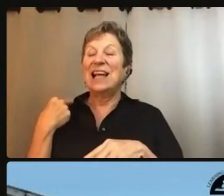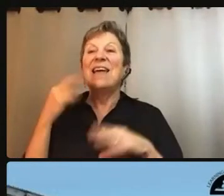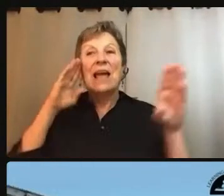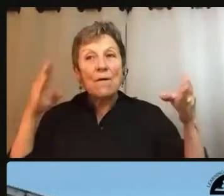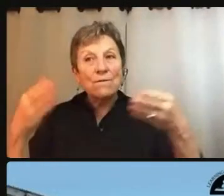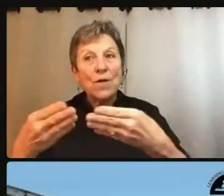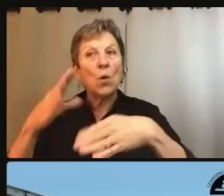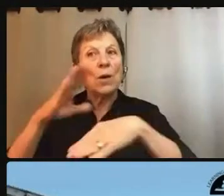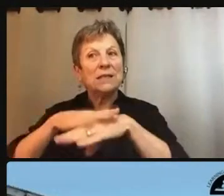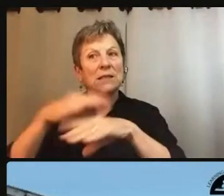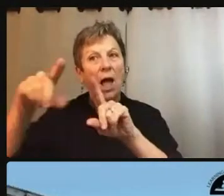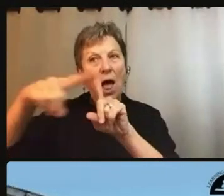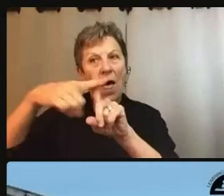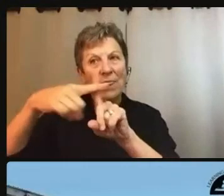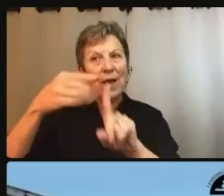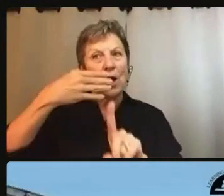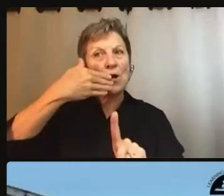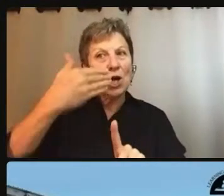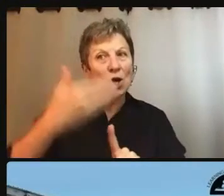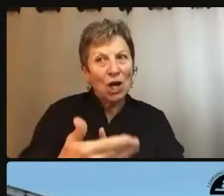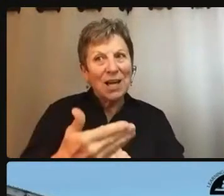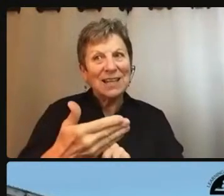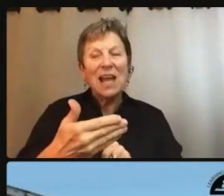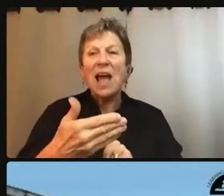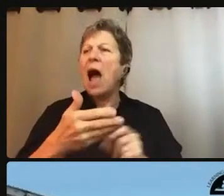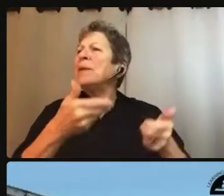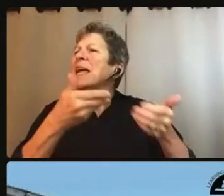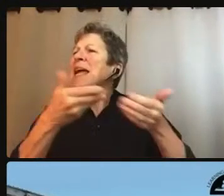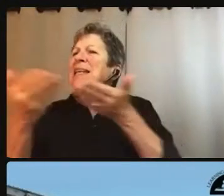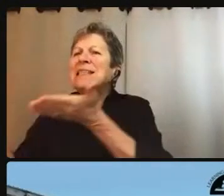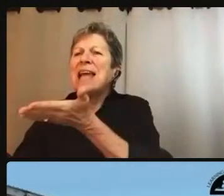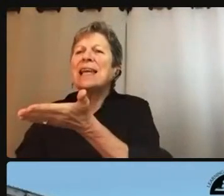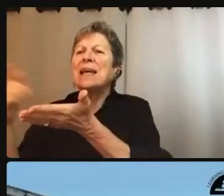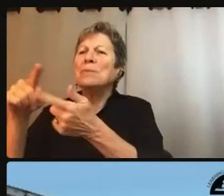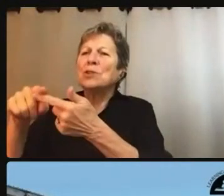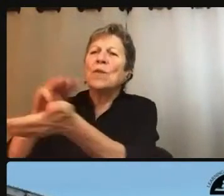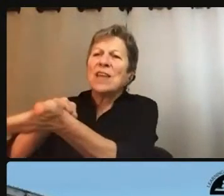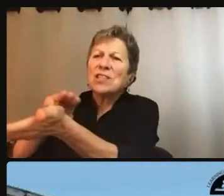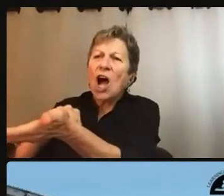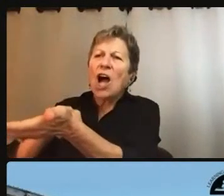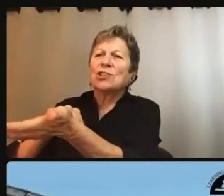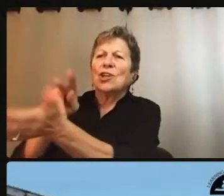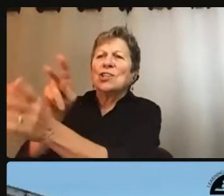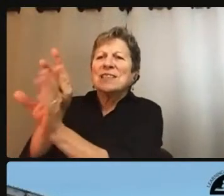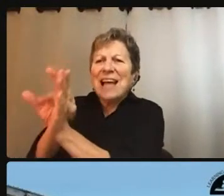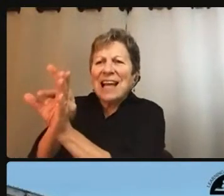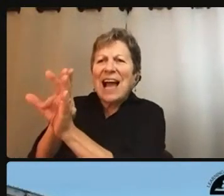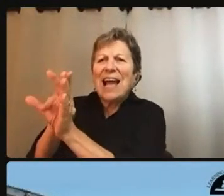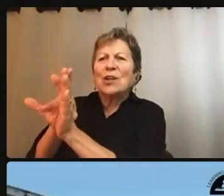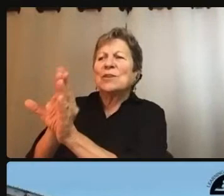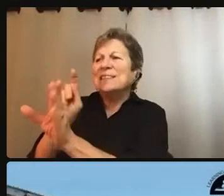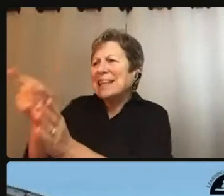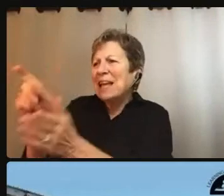BUT I MEAN THOSE CHILDREN THEY'RE HUGE AT AT RISK. THEY DO THE SAME THING. THEY SAY FOCUS ON THE GOOD